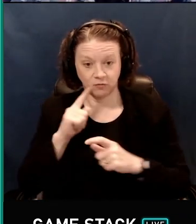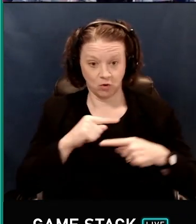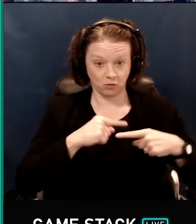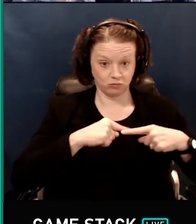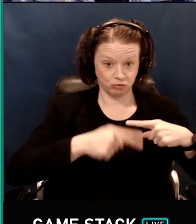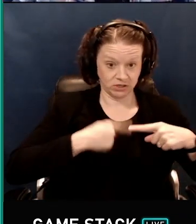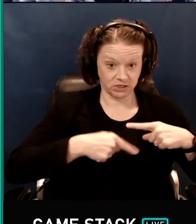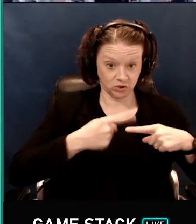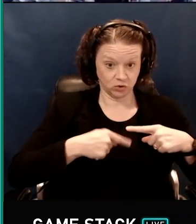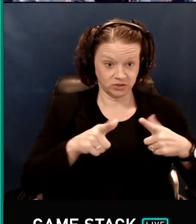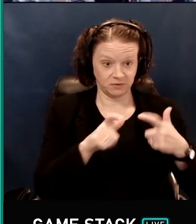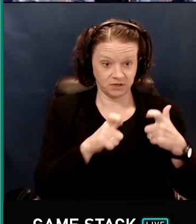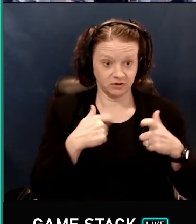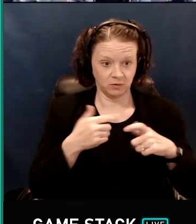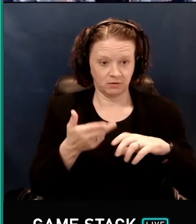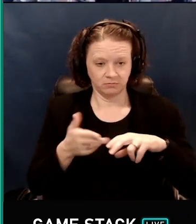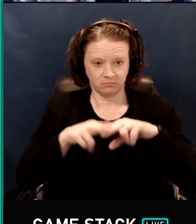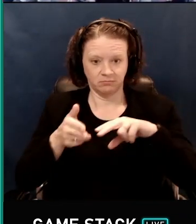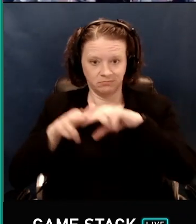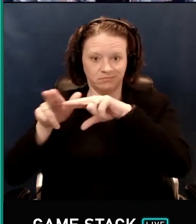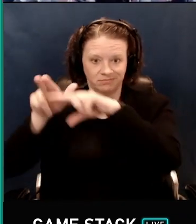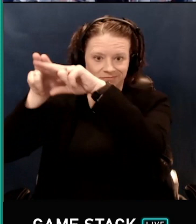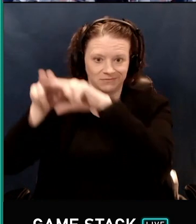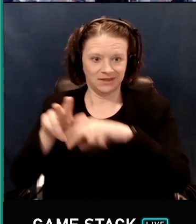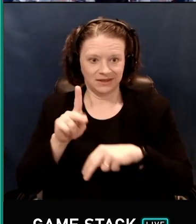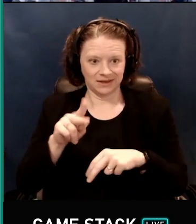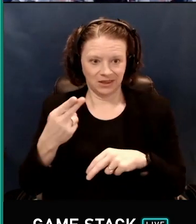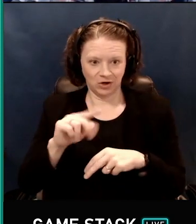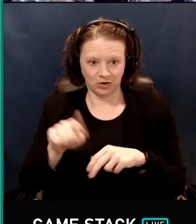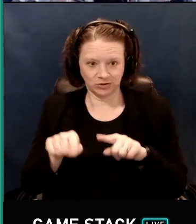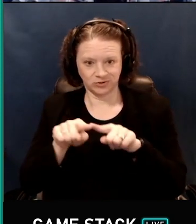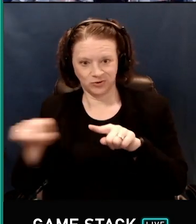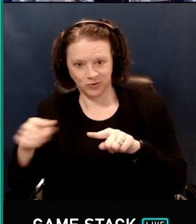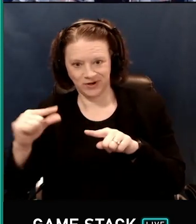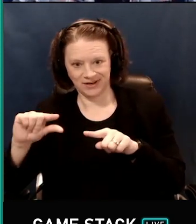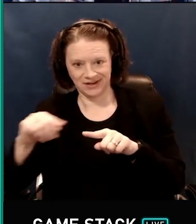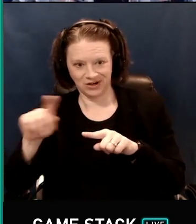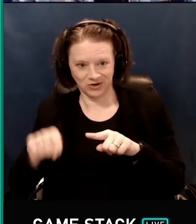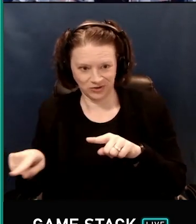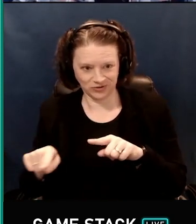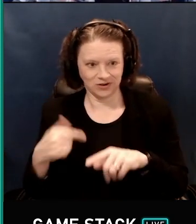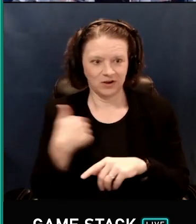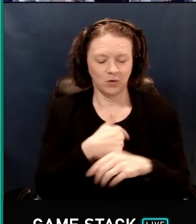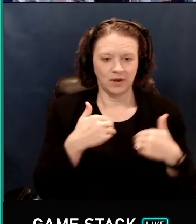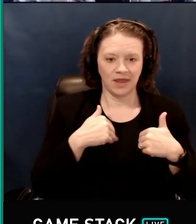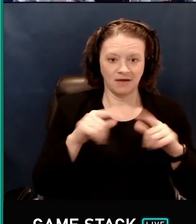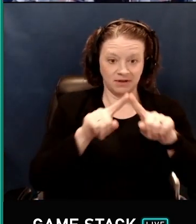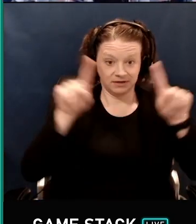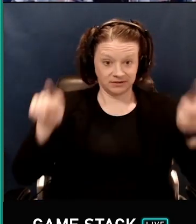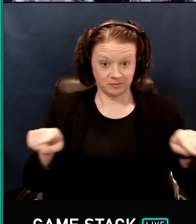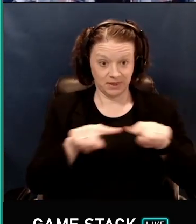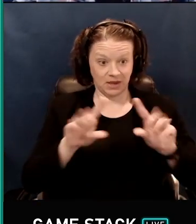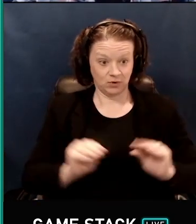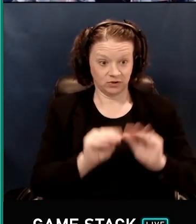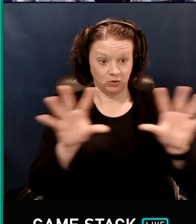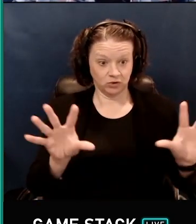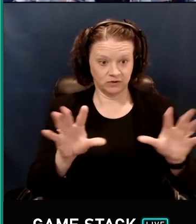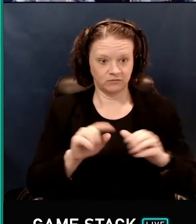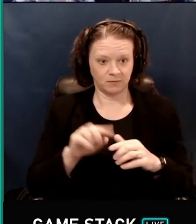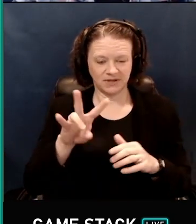to gigahertz. Display resolutions have also increased all the way up to 4K, maybe even up to 8K, and the next little while VRAM has gone from kilobytes